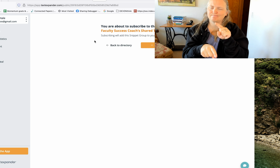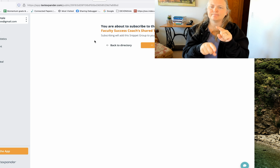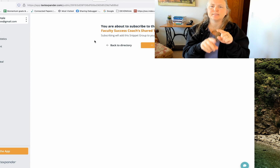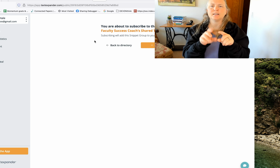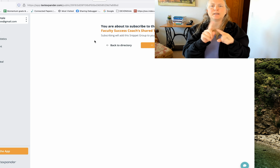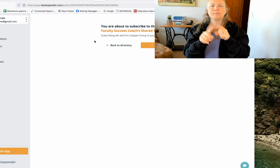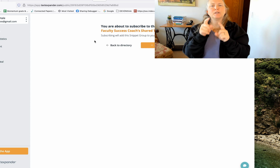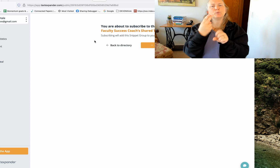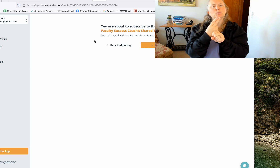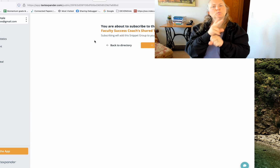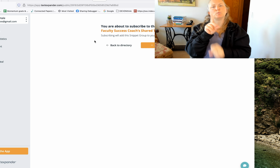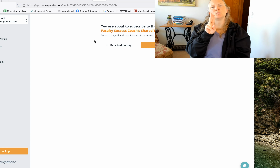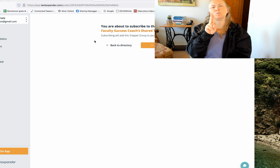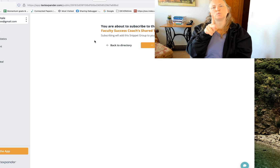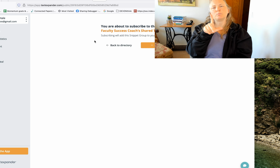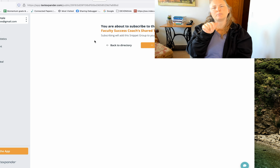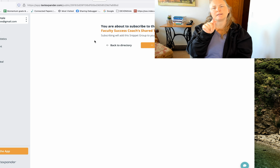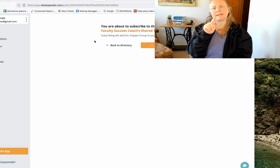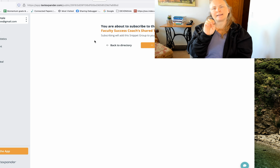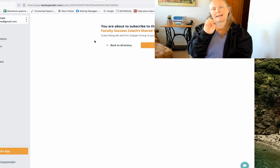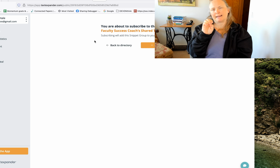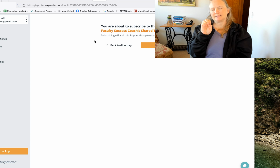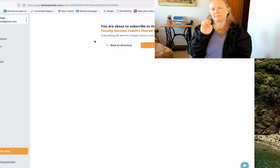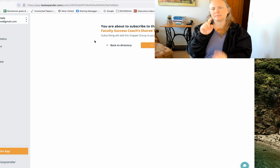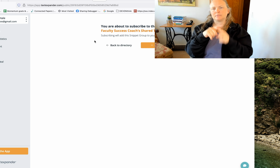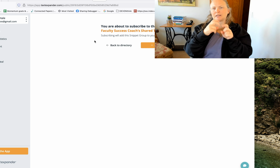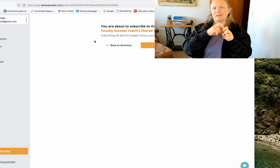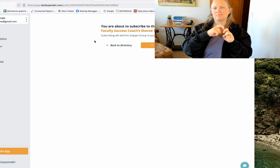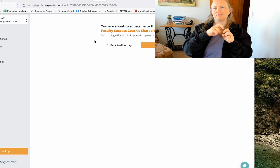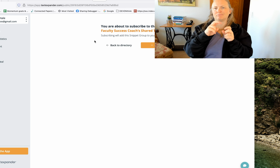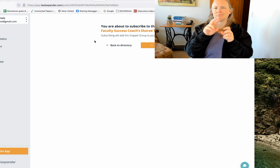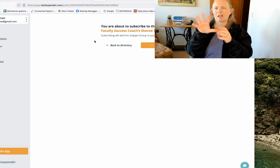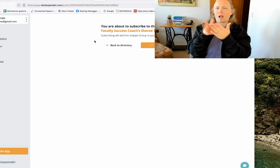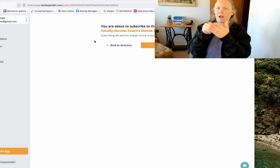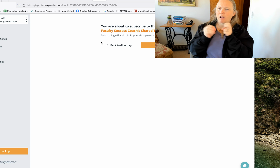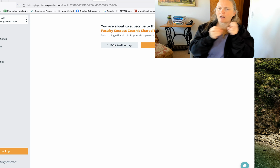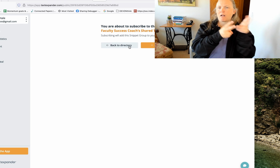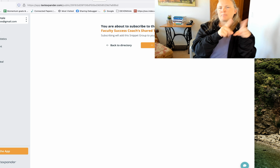You'll use that duplicate feature, if you want to bring it into your own account and have a different prefix for that set.